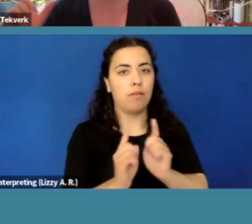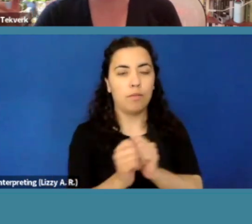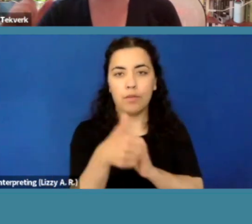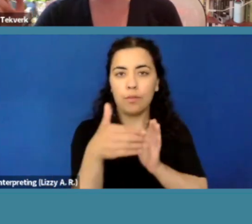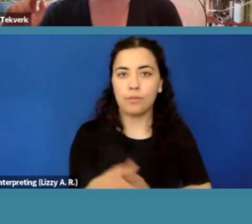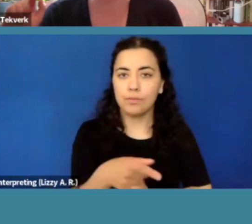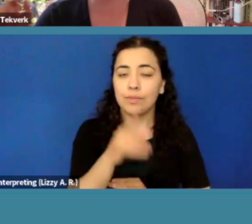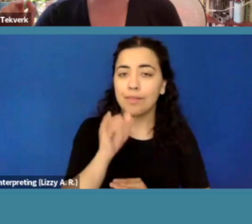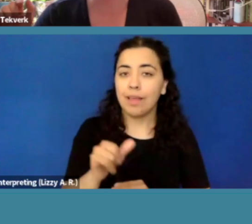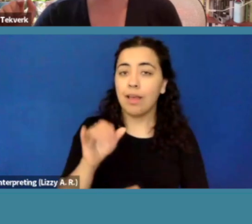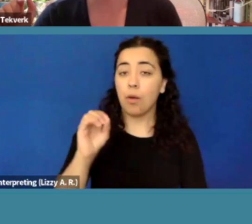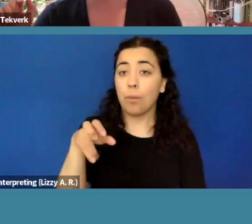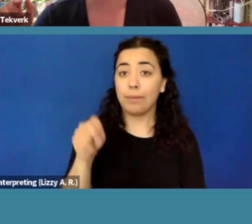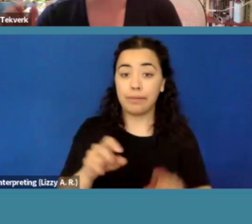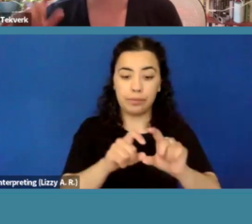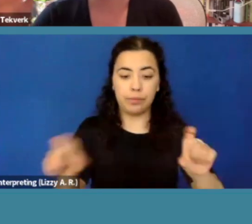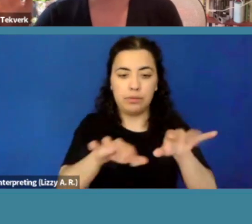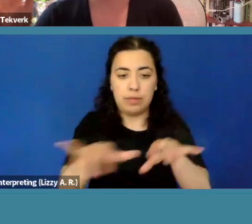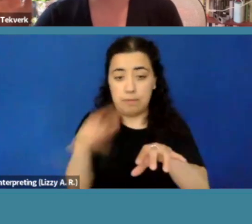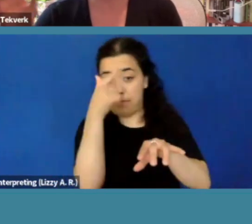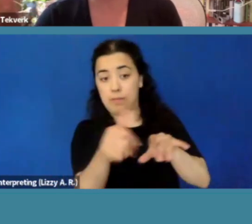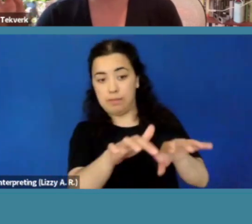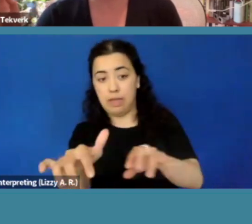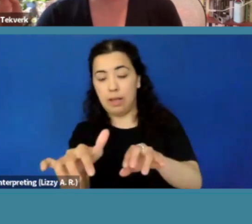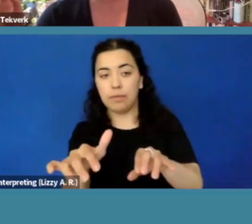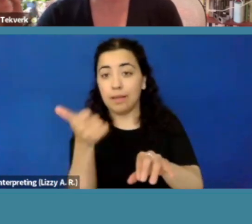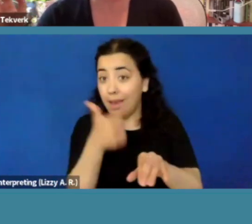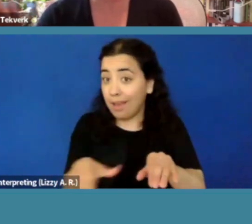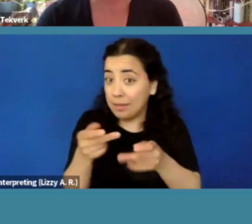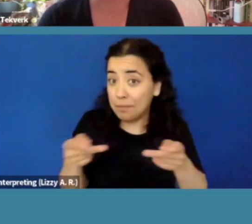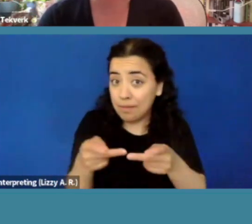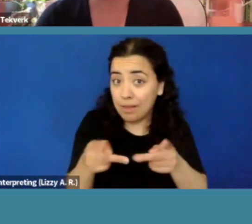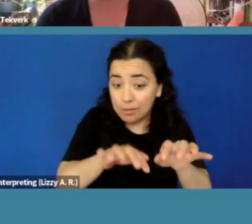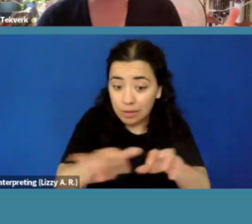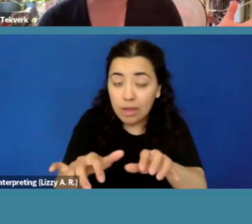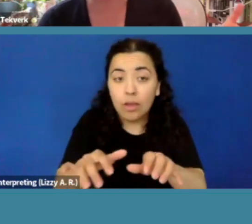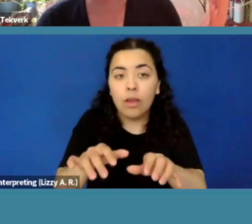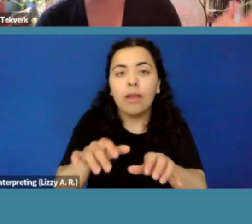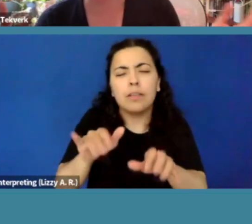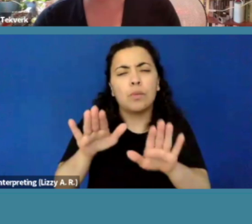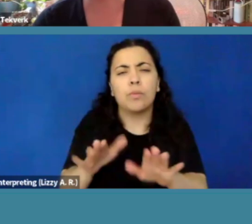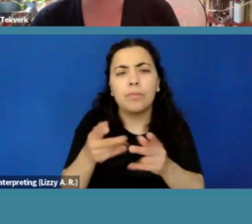That open field is also- wherever you list that, is a great place to link what you have available just de facto,